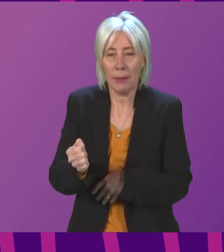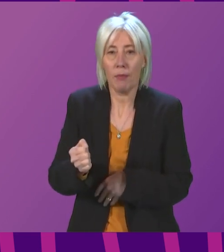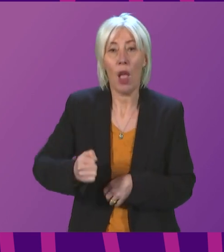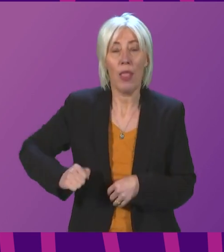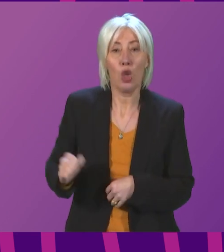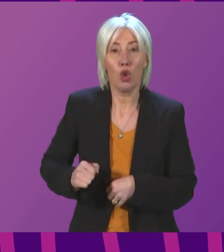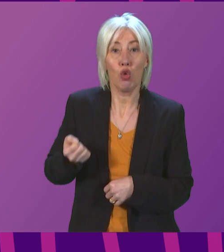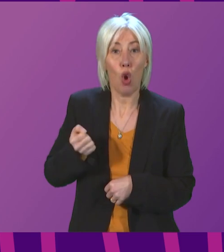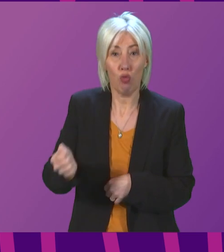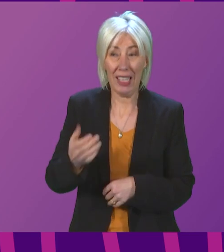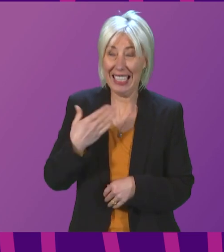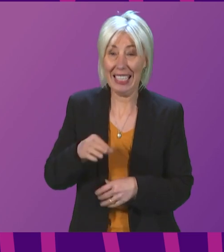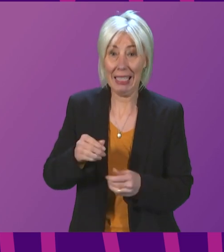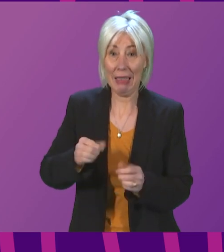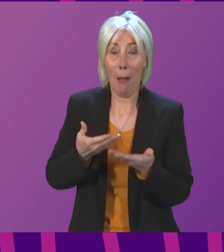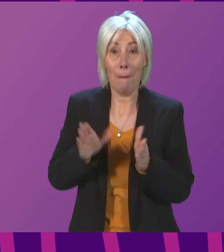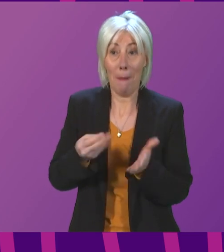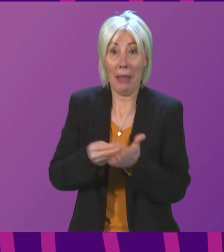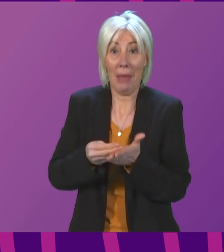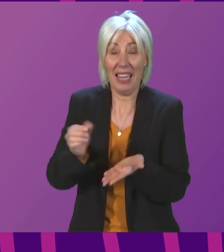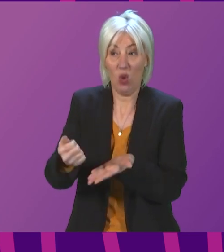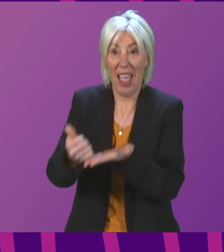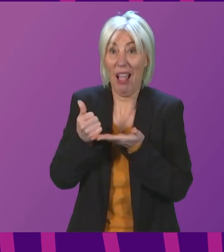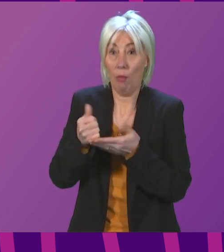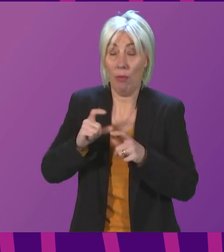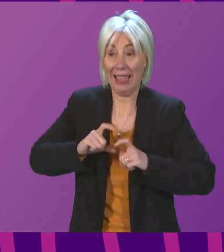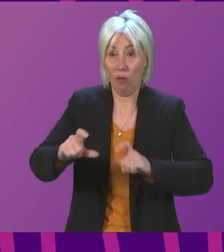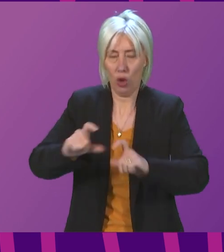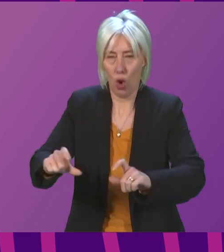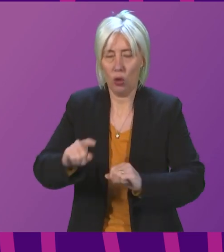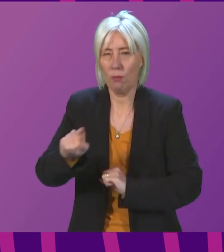depends on the public purse for an increased subsidy, does the First Minister agree that